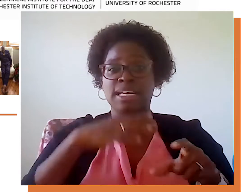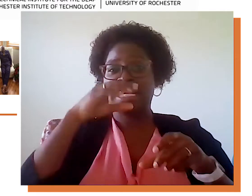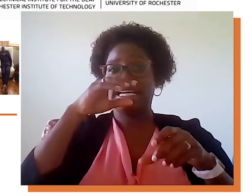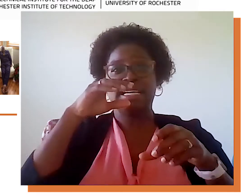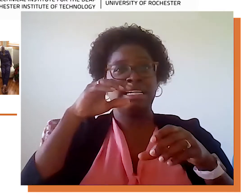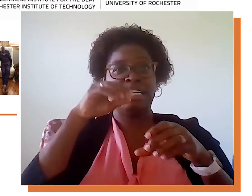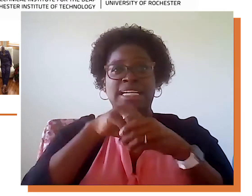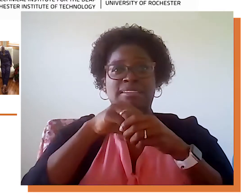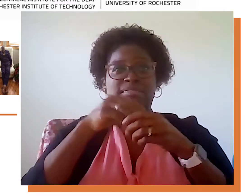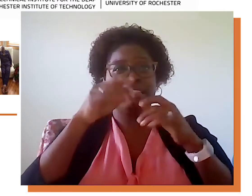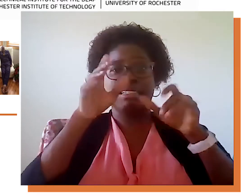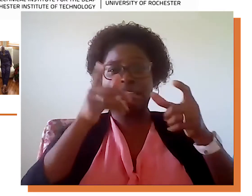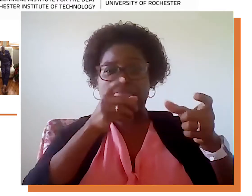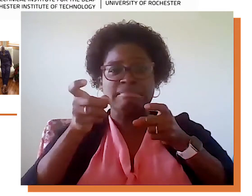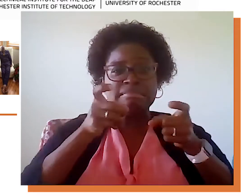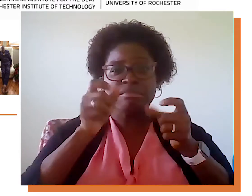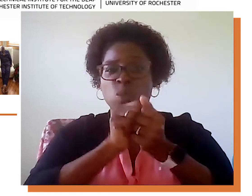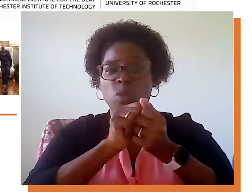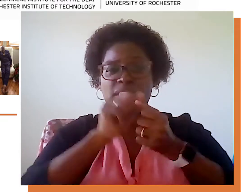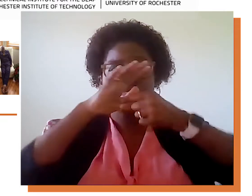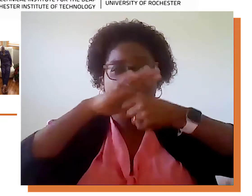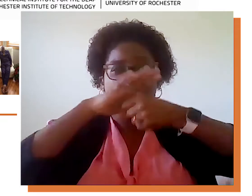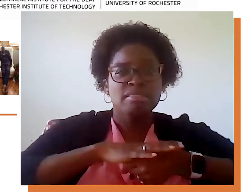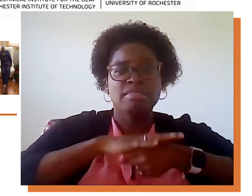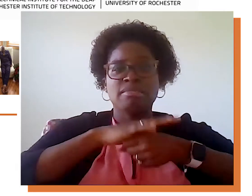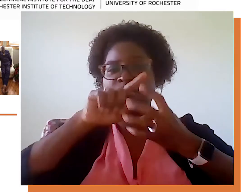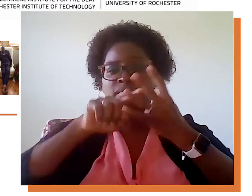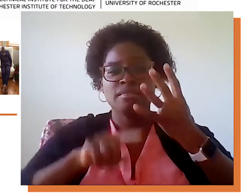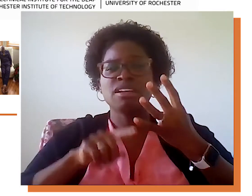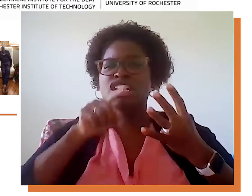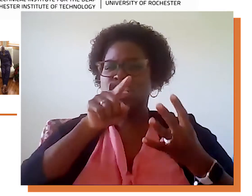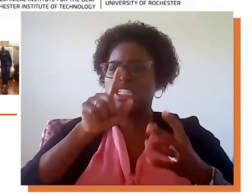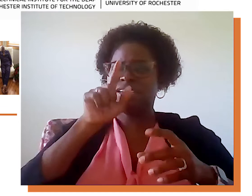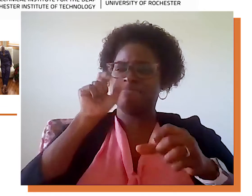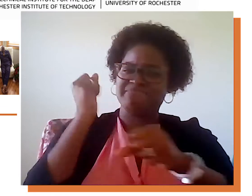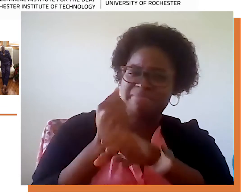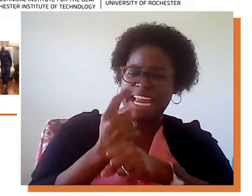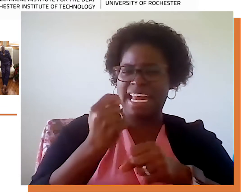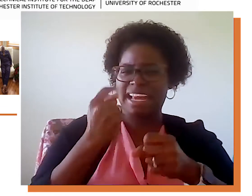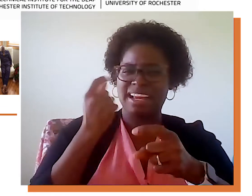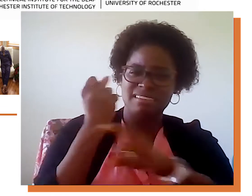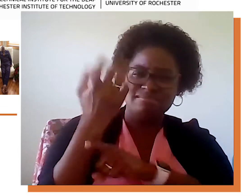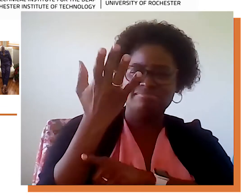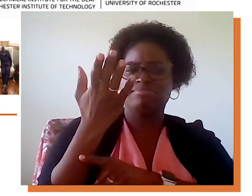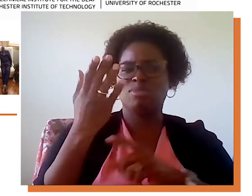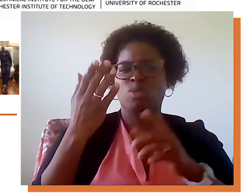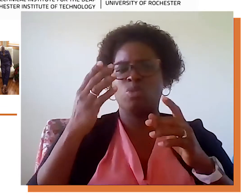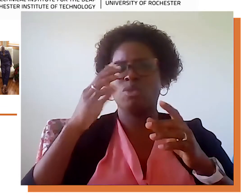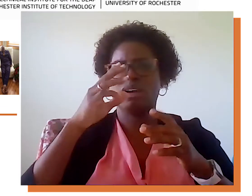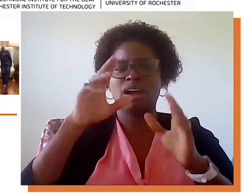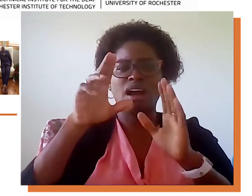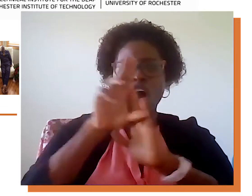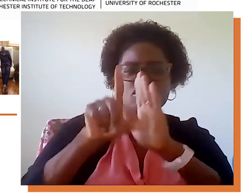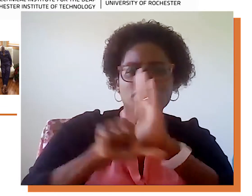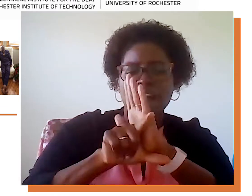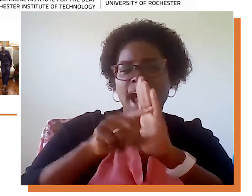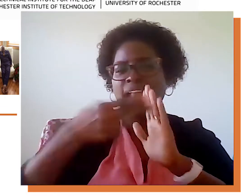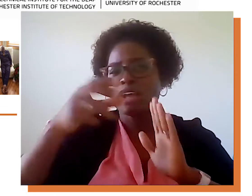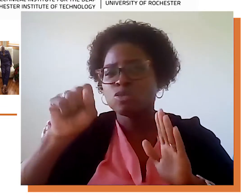She was a role model as a successful adult woman. And she just made it through everything that she faced.